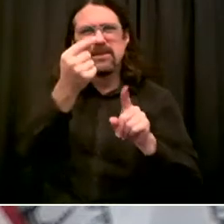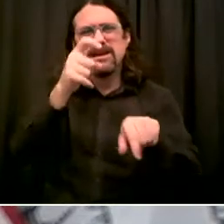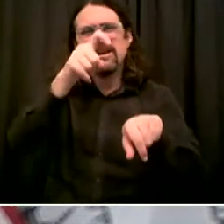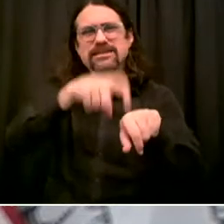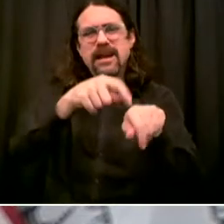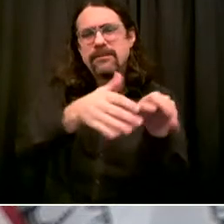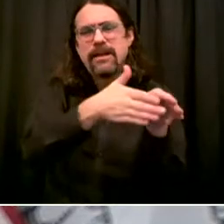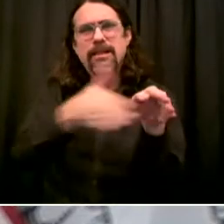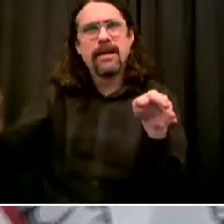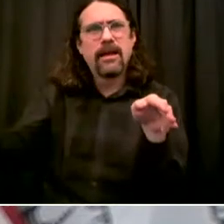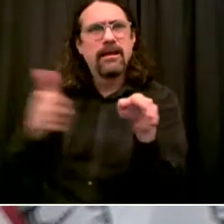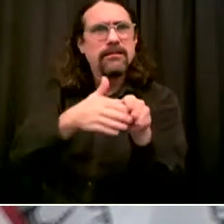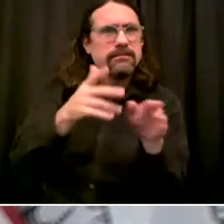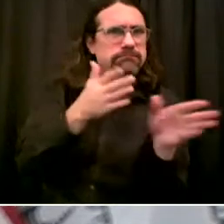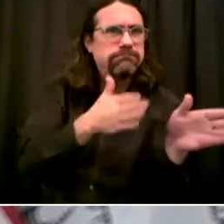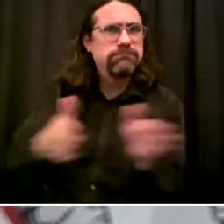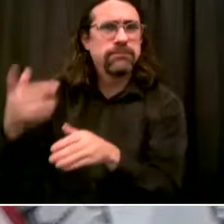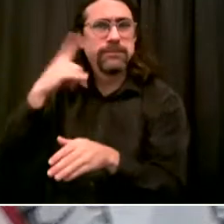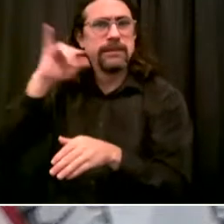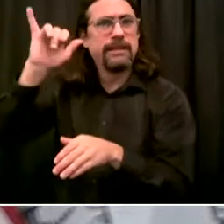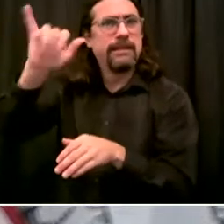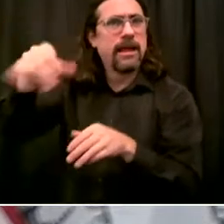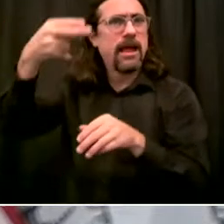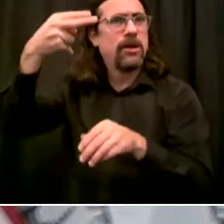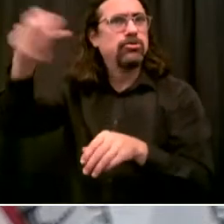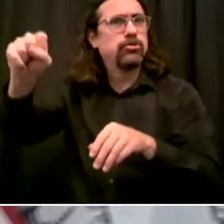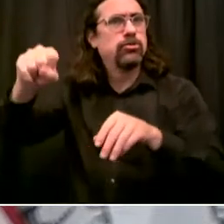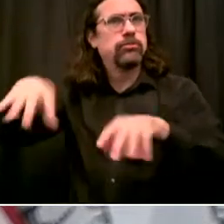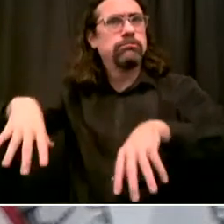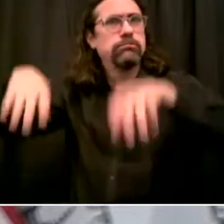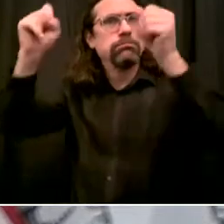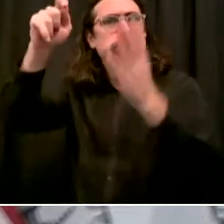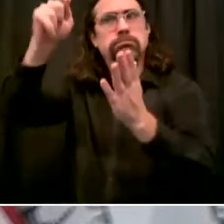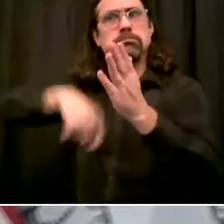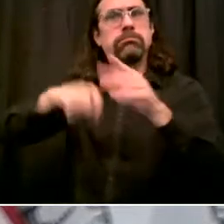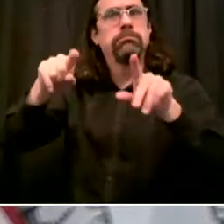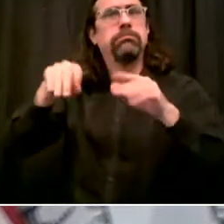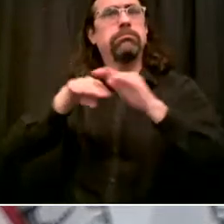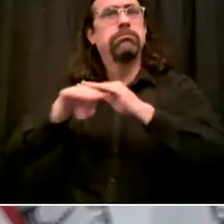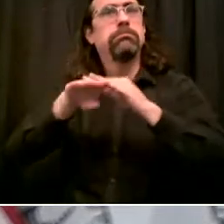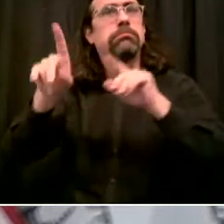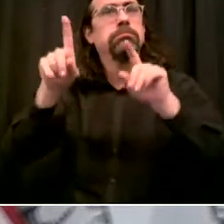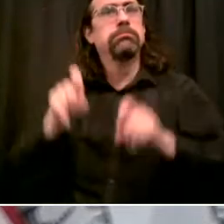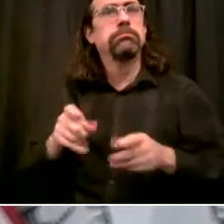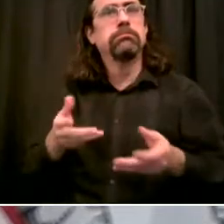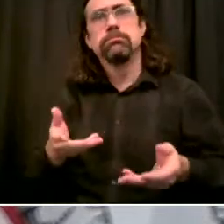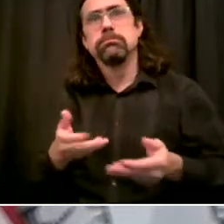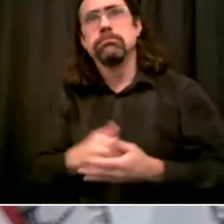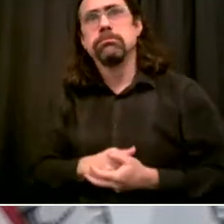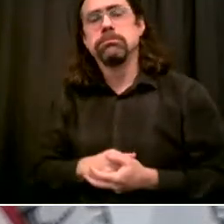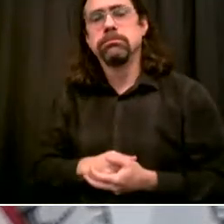SOME OF THESE --